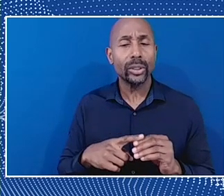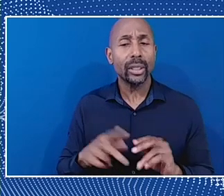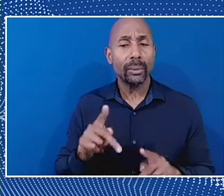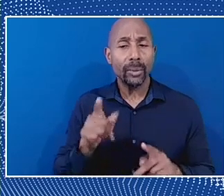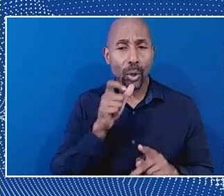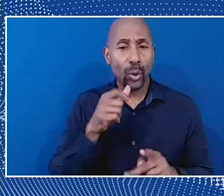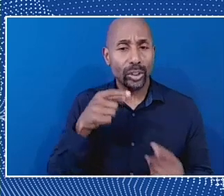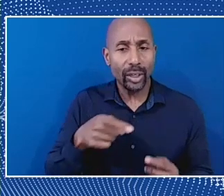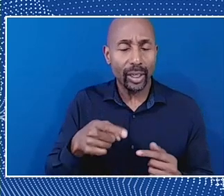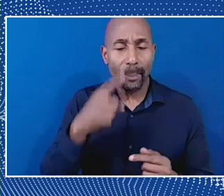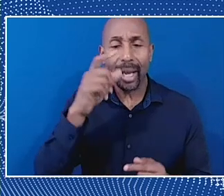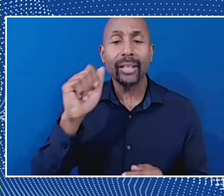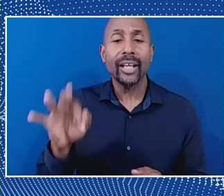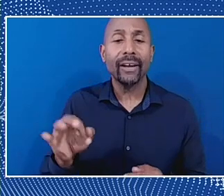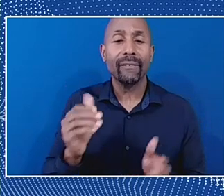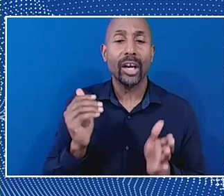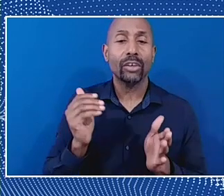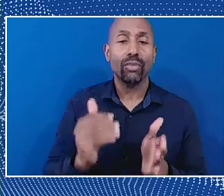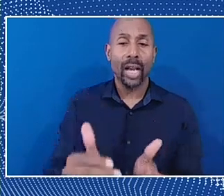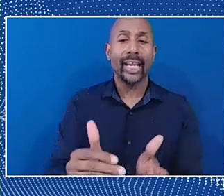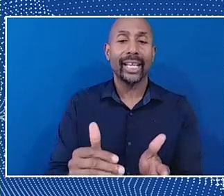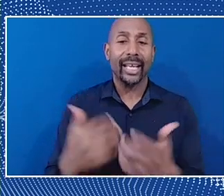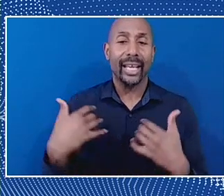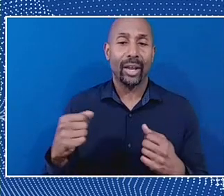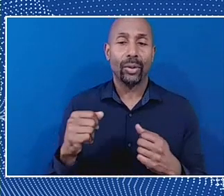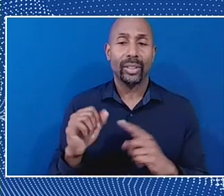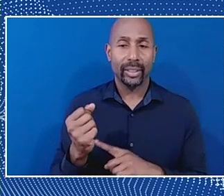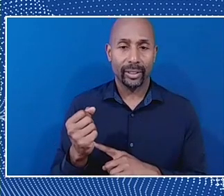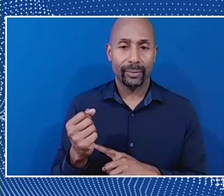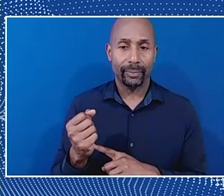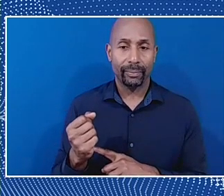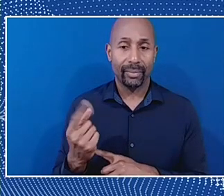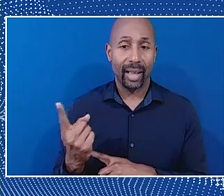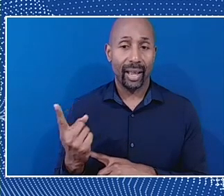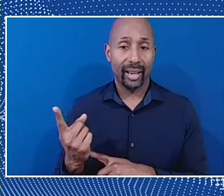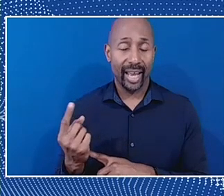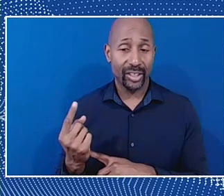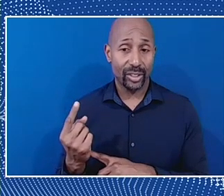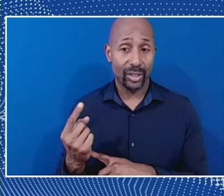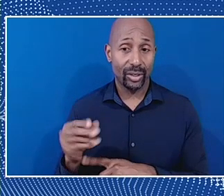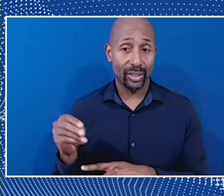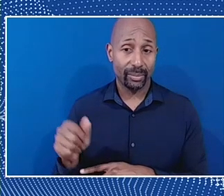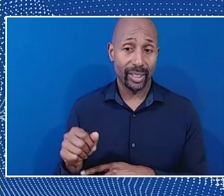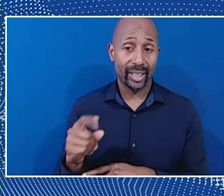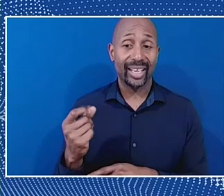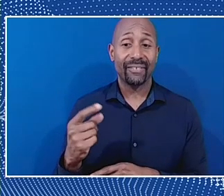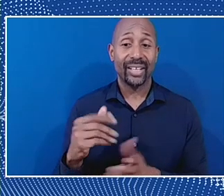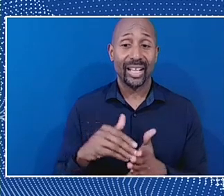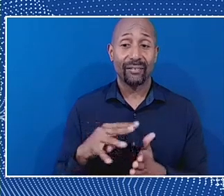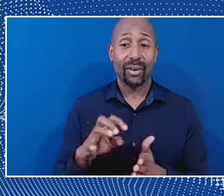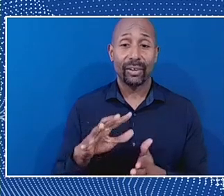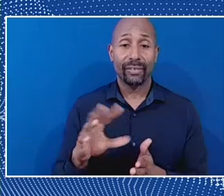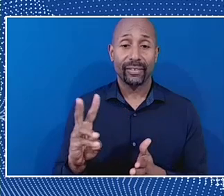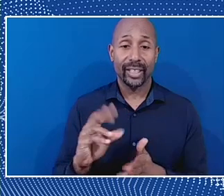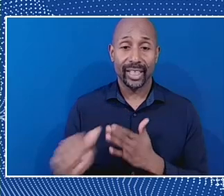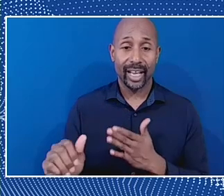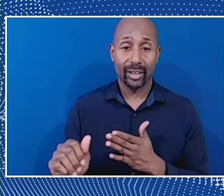dental expenses, I spent $11,456.16. Last year was not a good year. I had two surgeries.